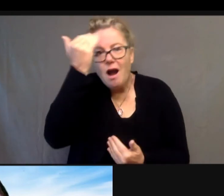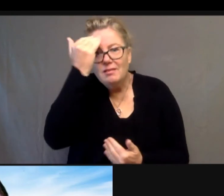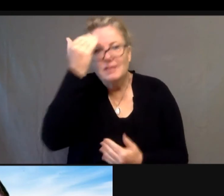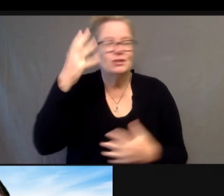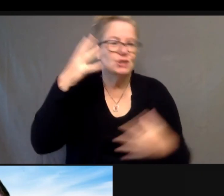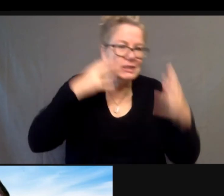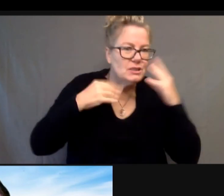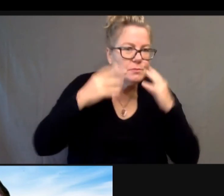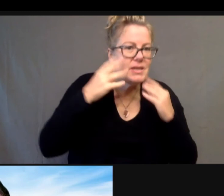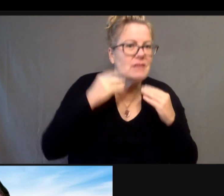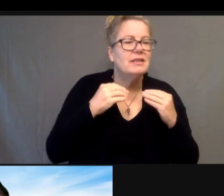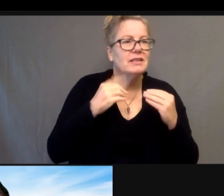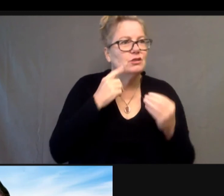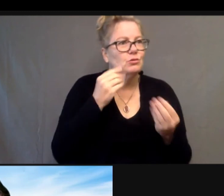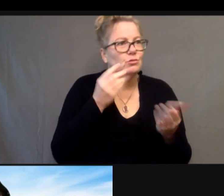to empower others.